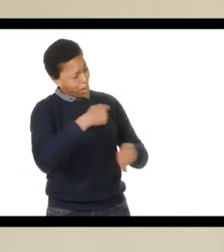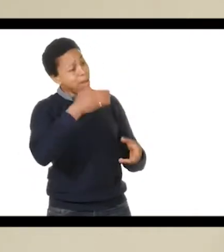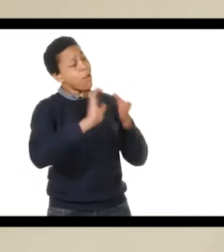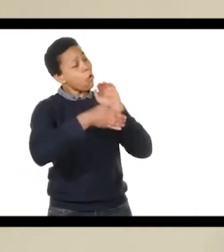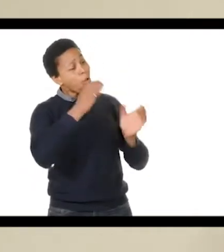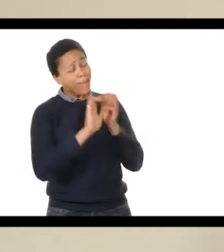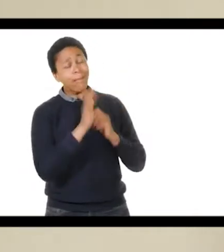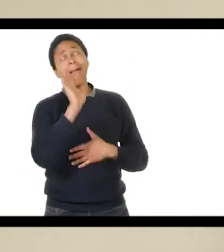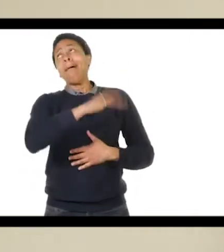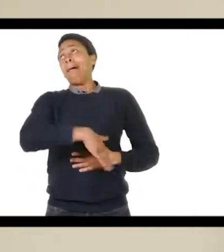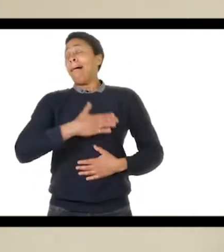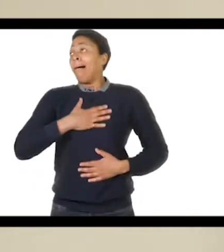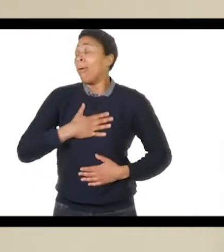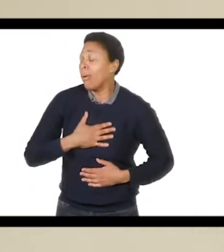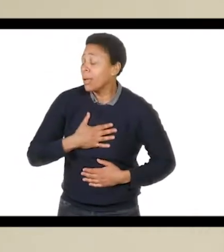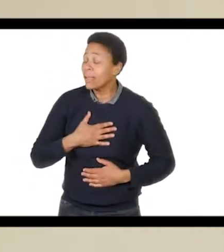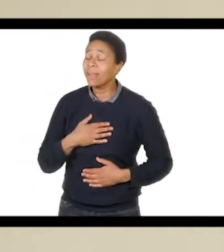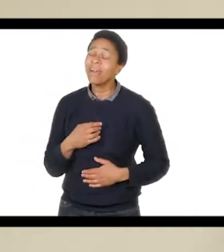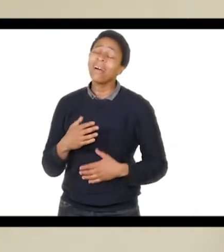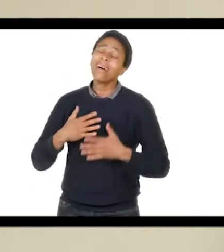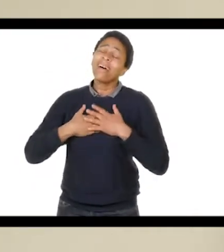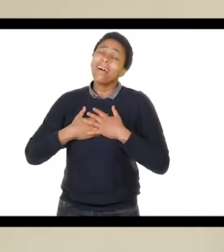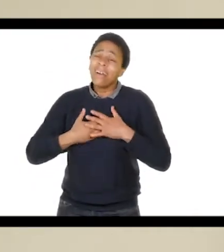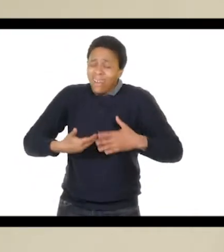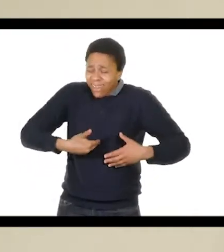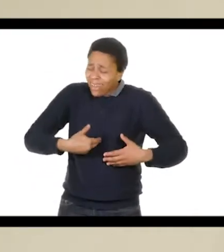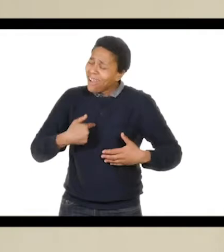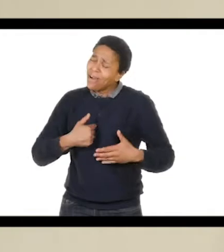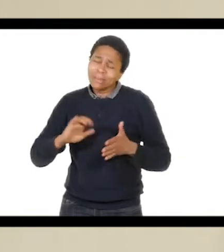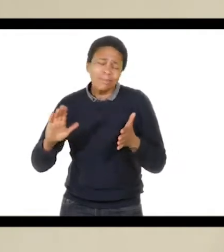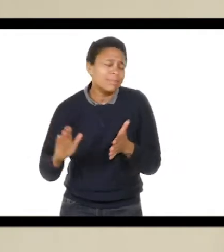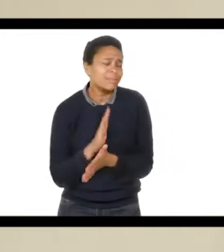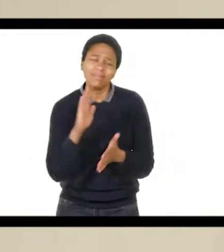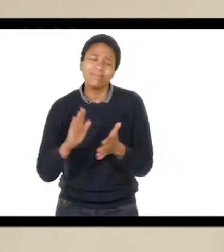And, so, you know, I was so, so chuffed